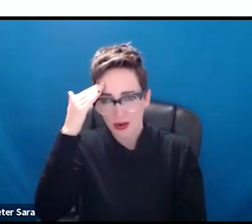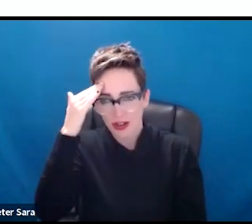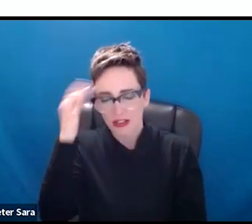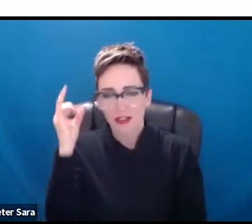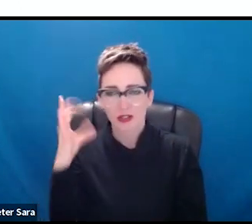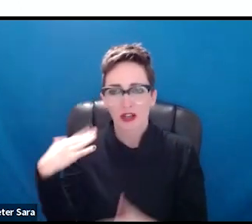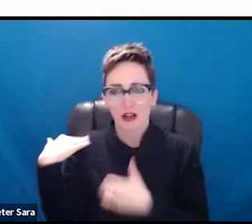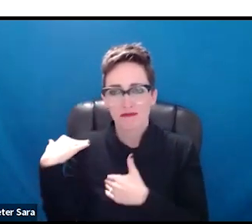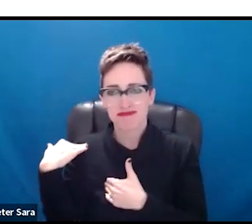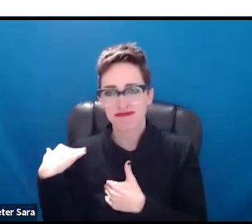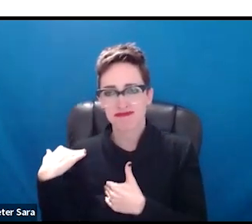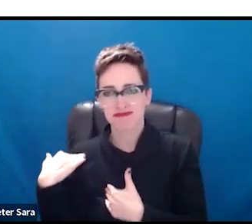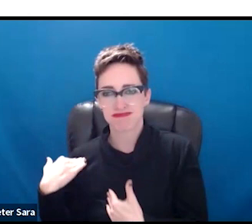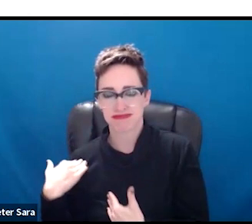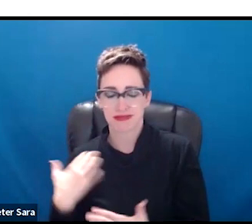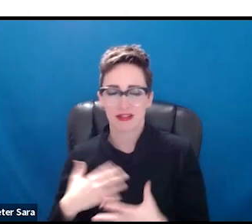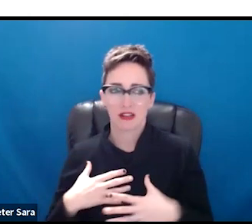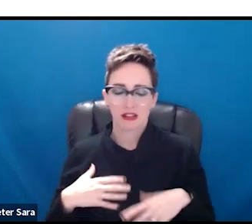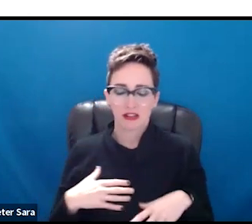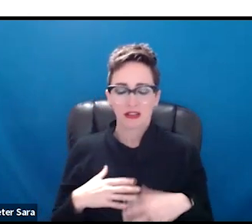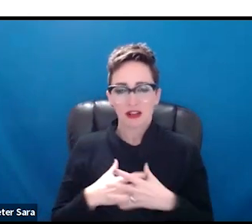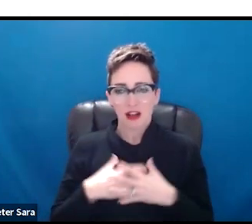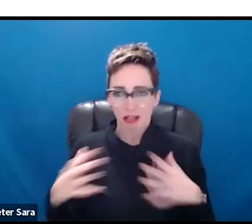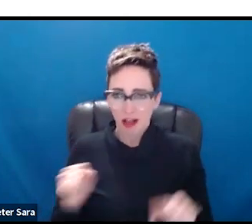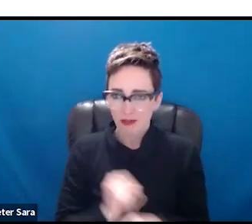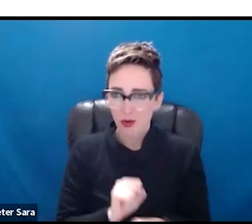this has been and how much work lies ahead, as Brian said.